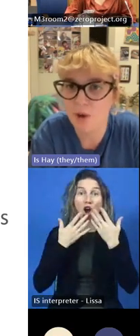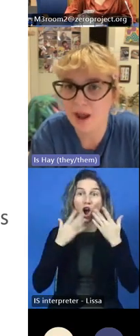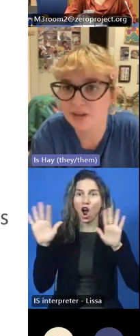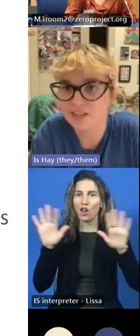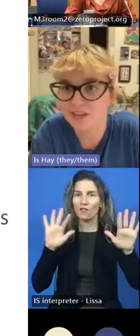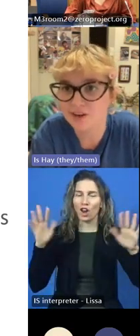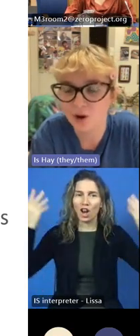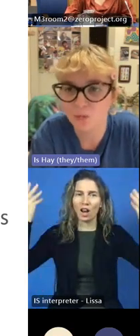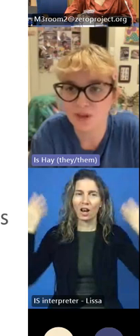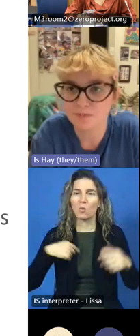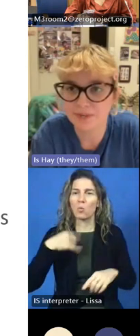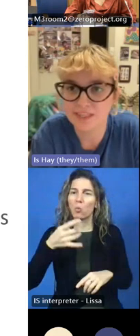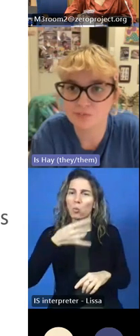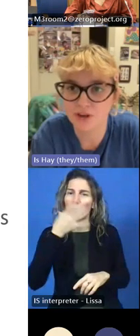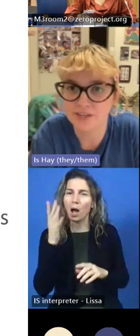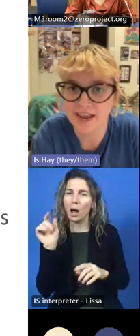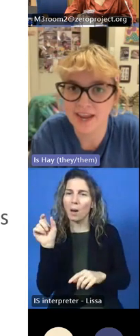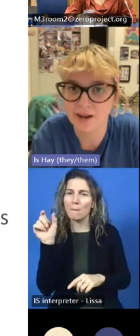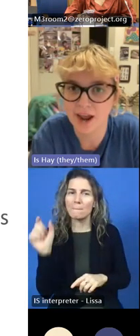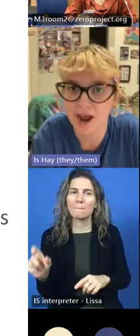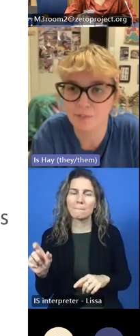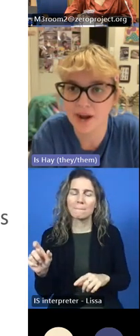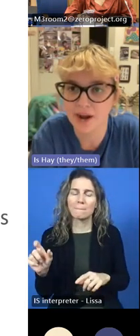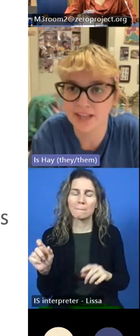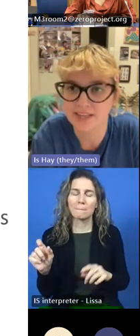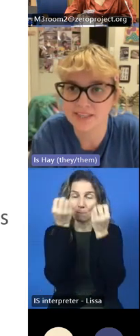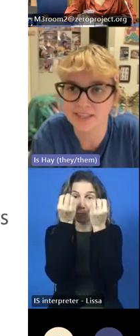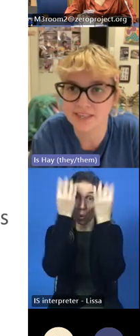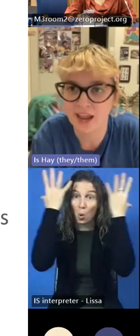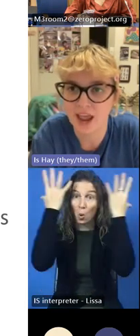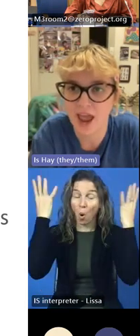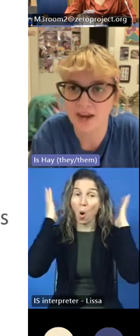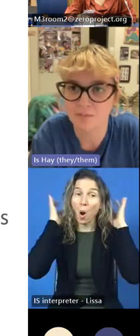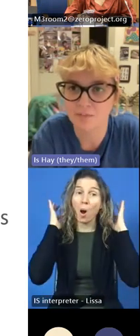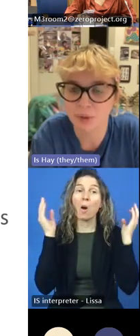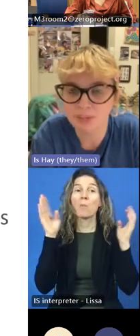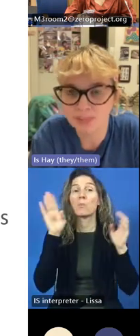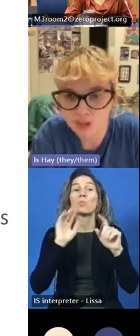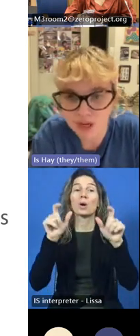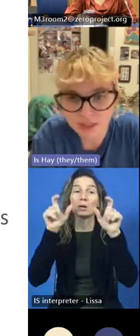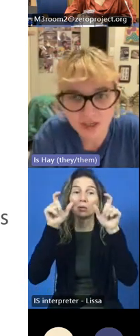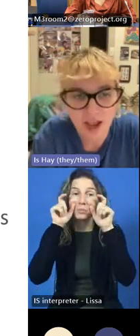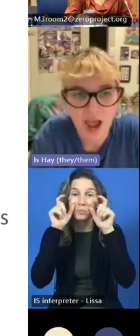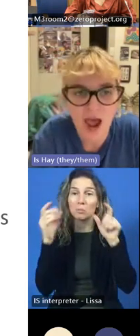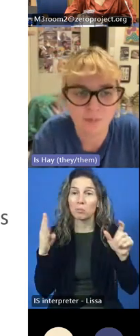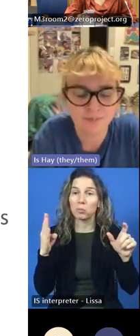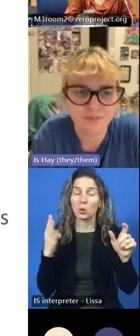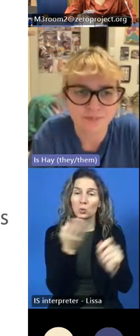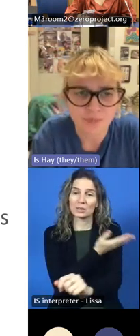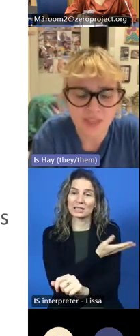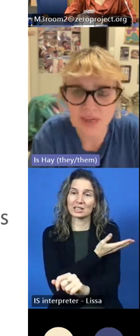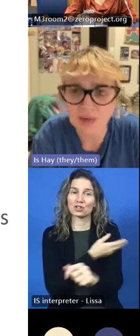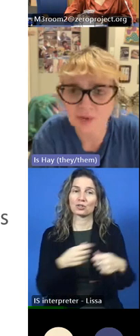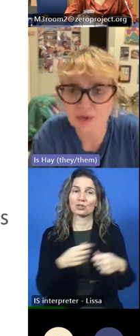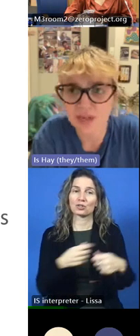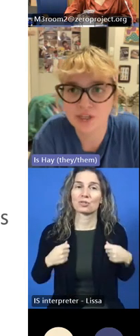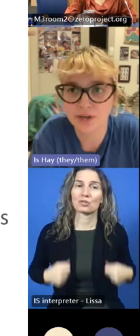a white person with bleach blonde hair, brown glasses and a blue T-shirt. I would also like